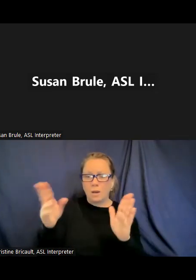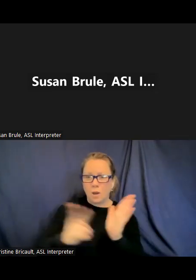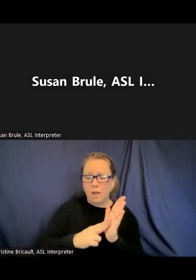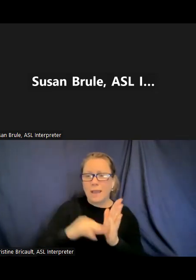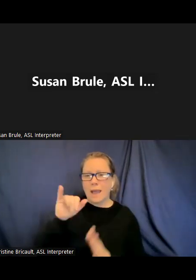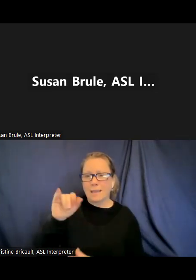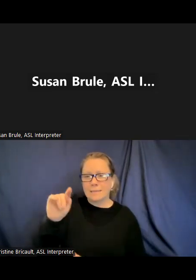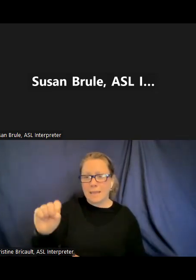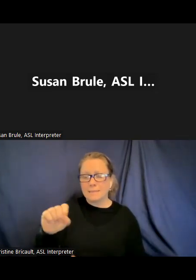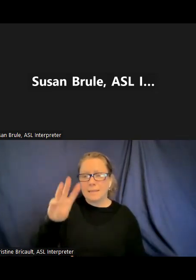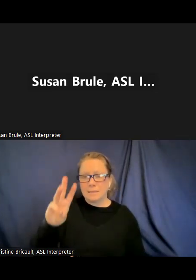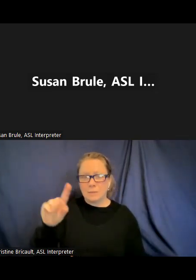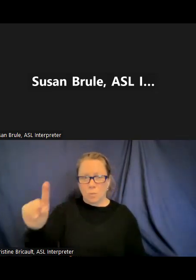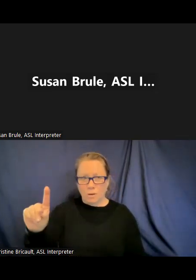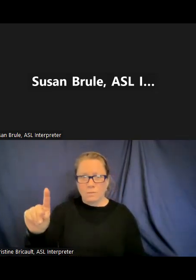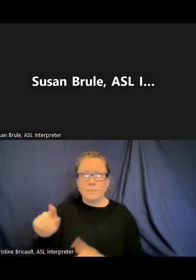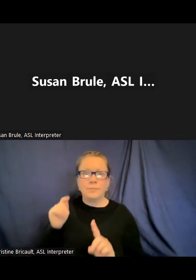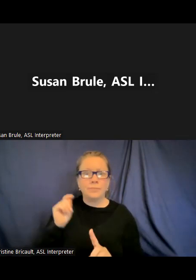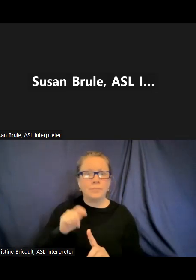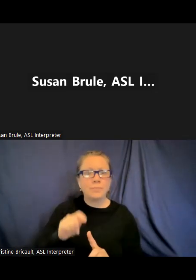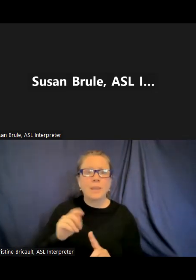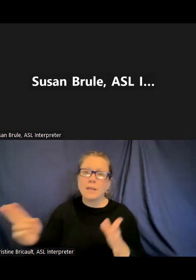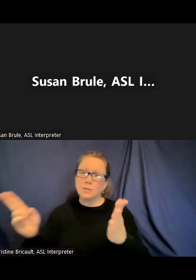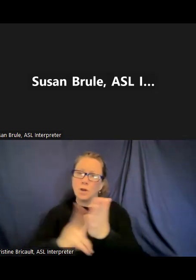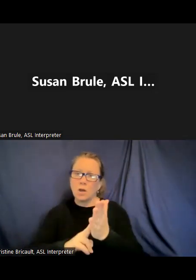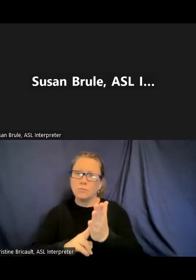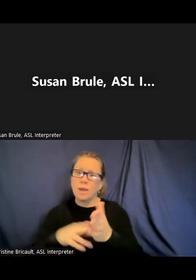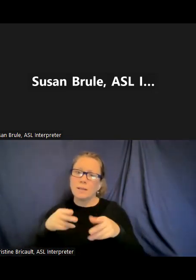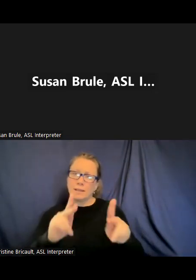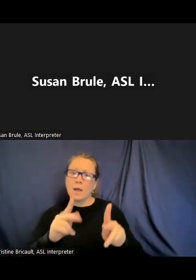and it is a contract that will let you hire either accessibility